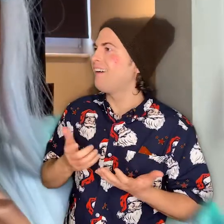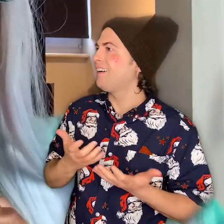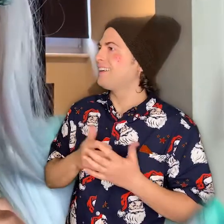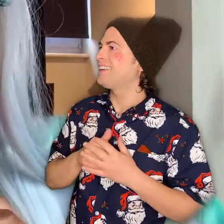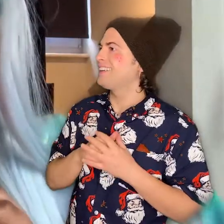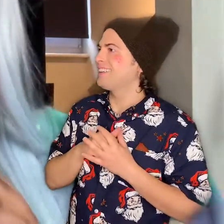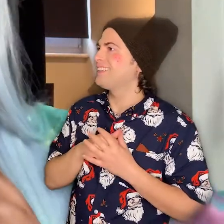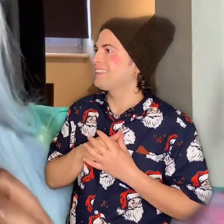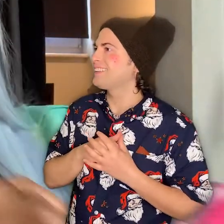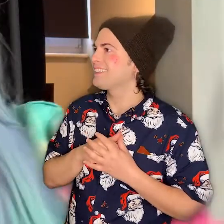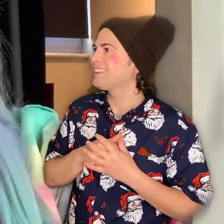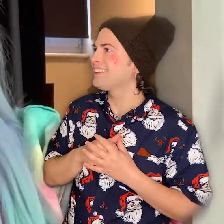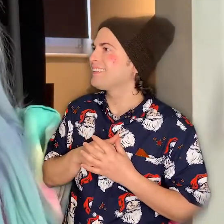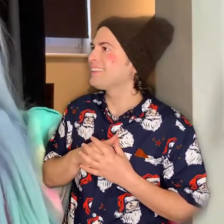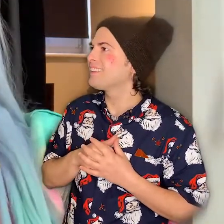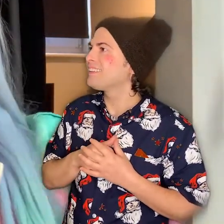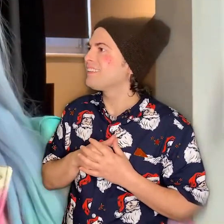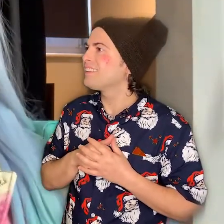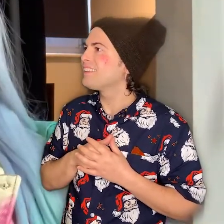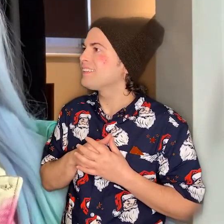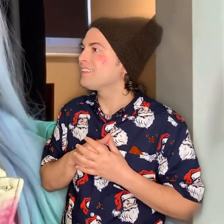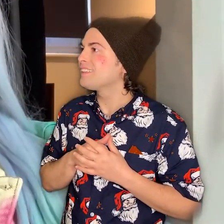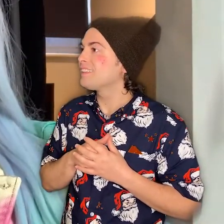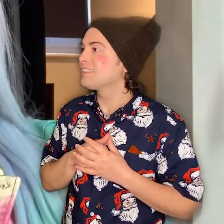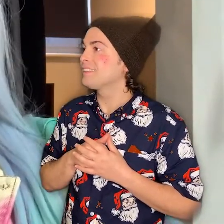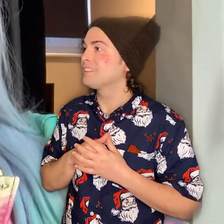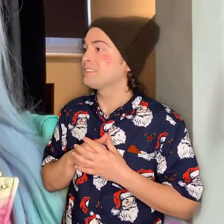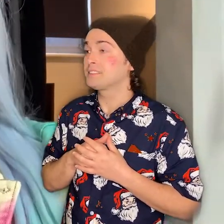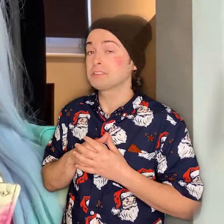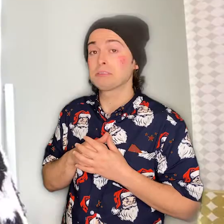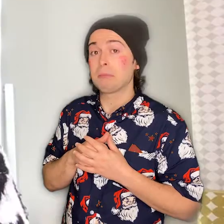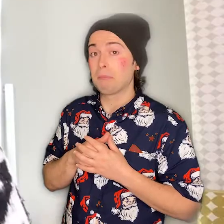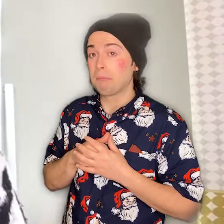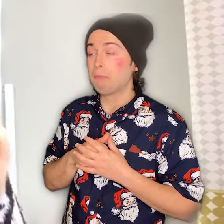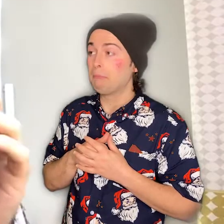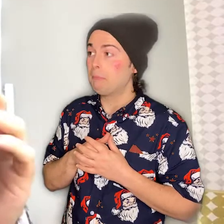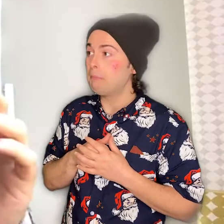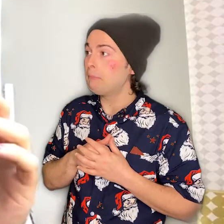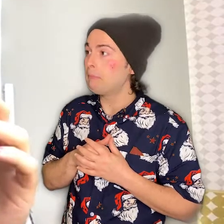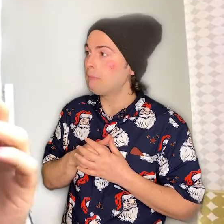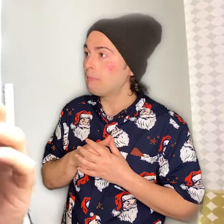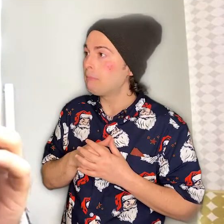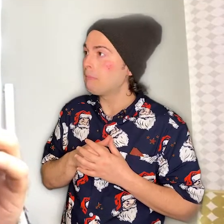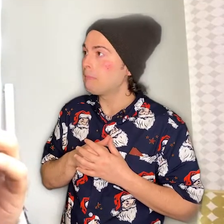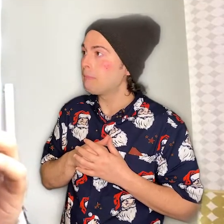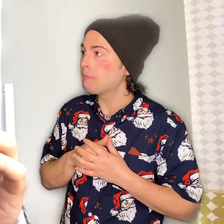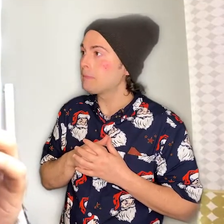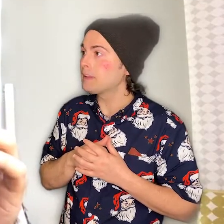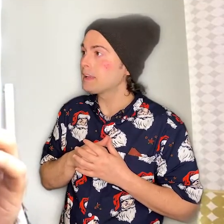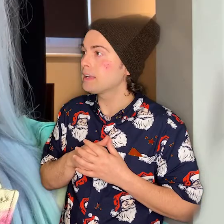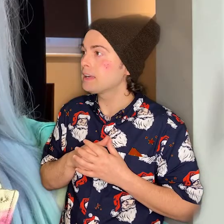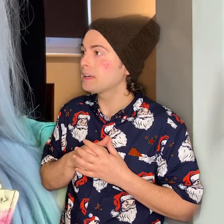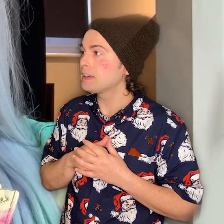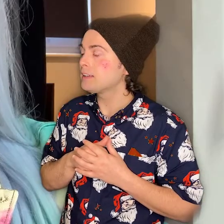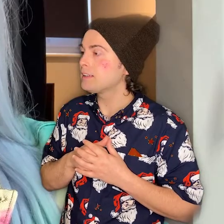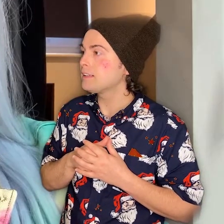and I’ll sort out my milkshake Senga – Yer milkshake? Cyndi – Did you know hear? Senga – What?